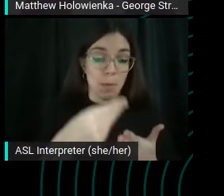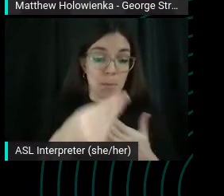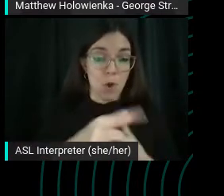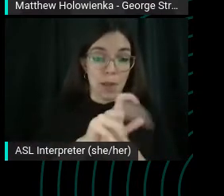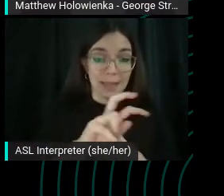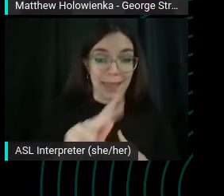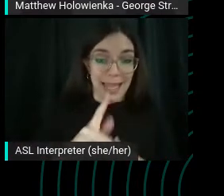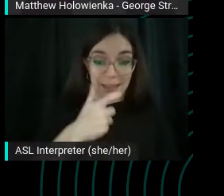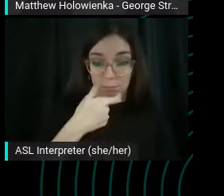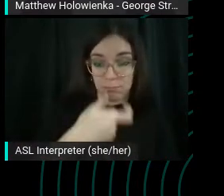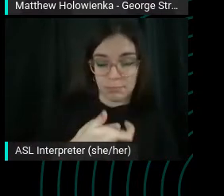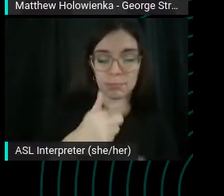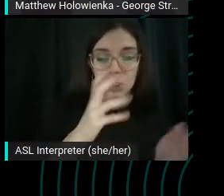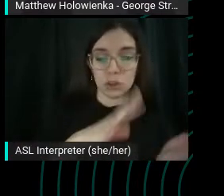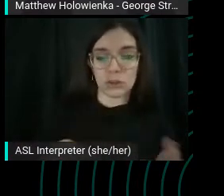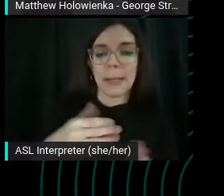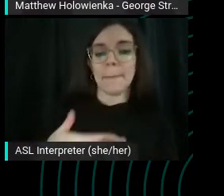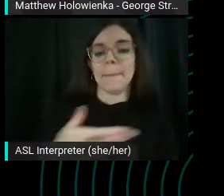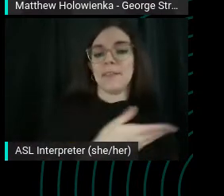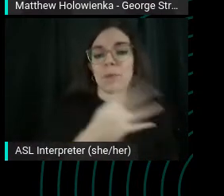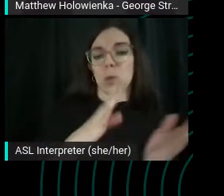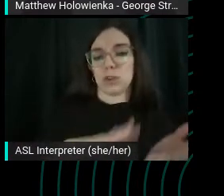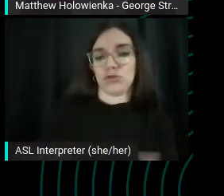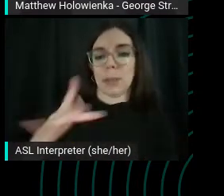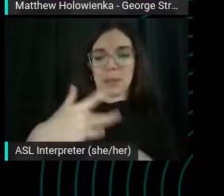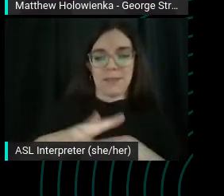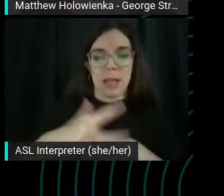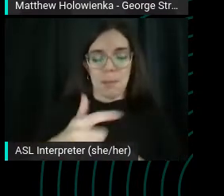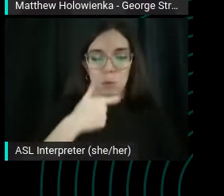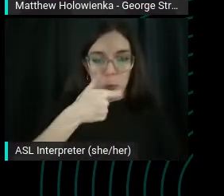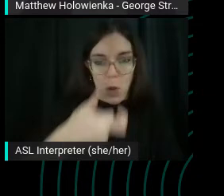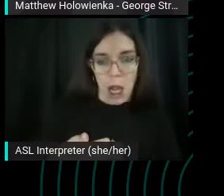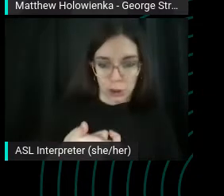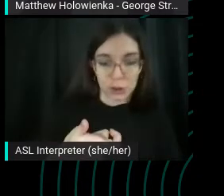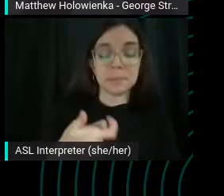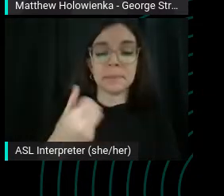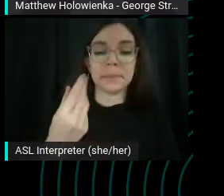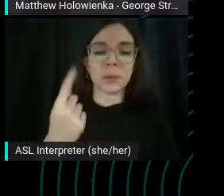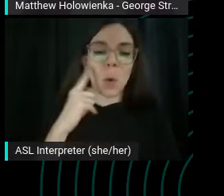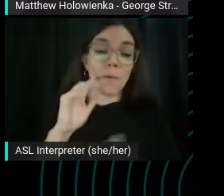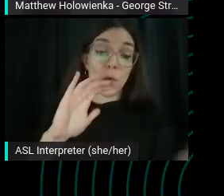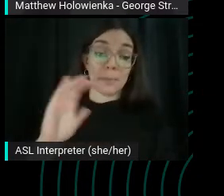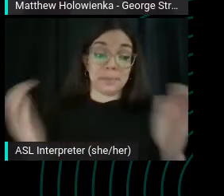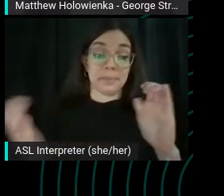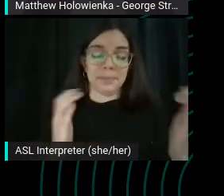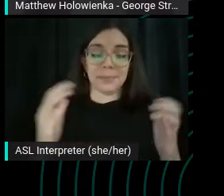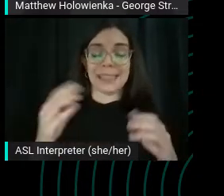prior to the stream itself being available to watch. So for comparison sake, by typical in-person opening night,